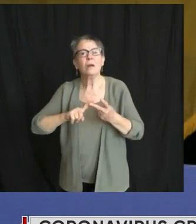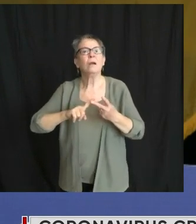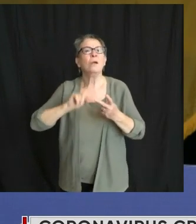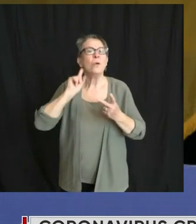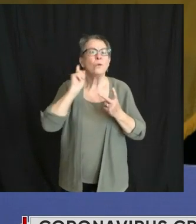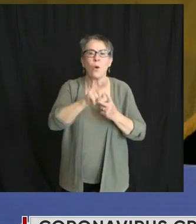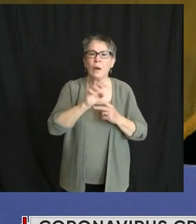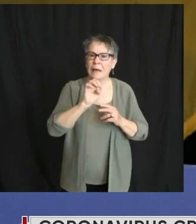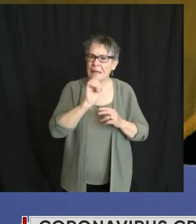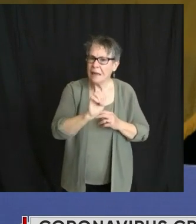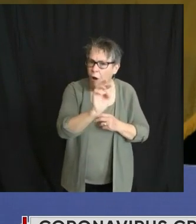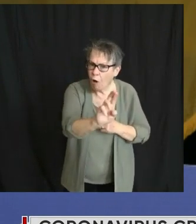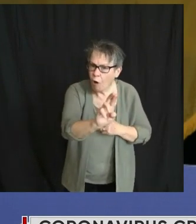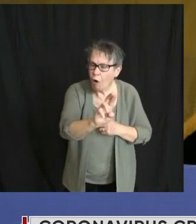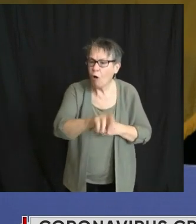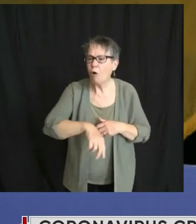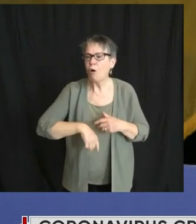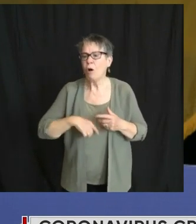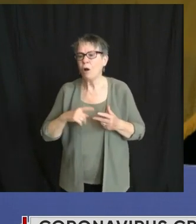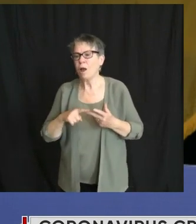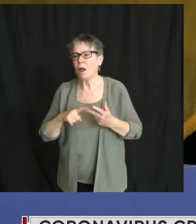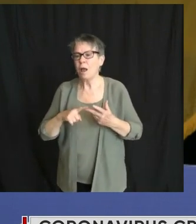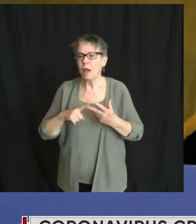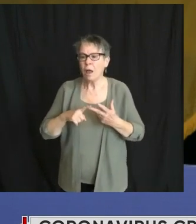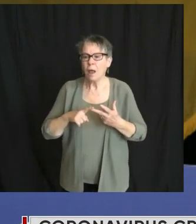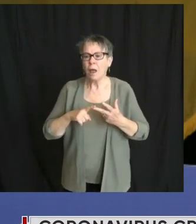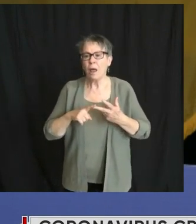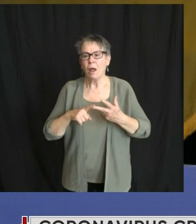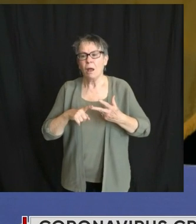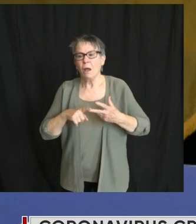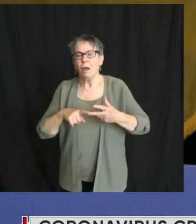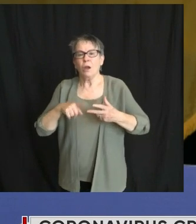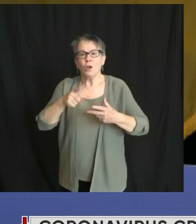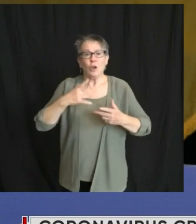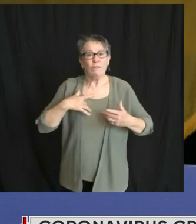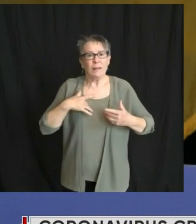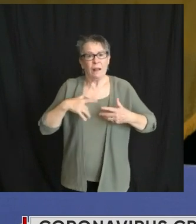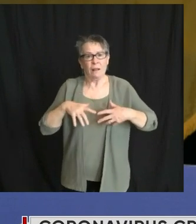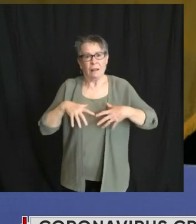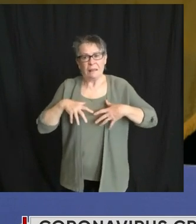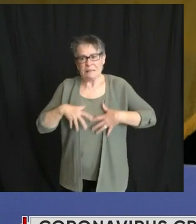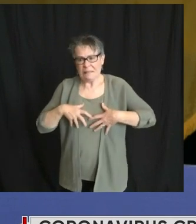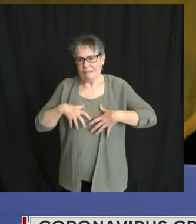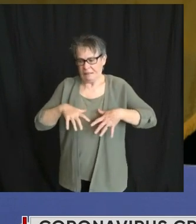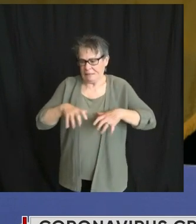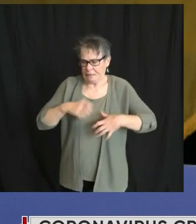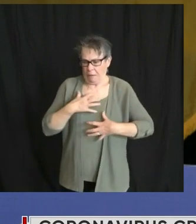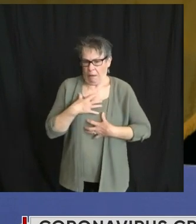EMERGENCY ROOM. SLURRED SPEECH, MUSCLE WEAKNESS, HIP OR BACK PAIN